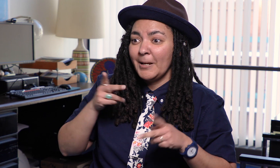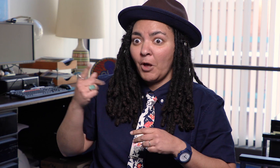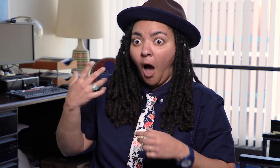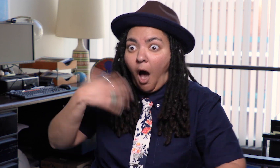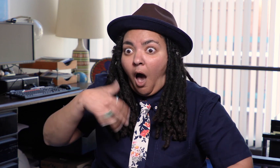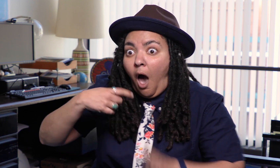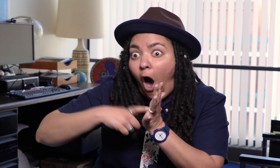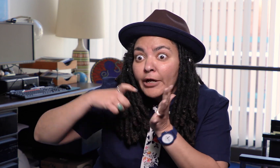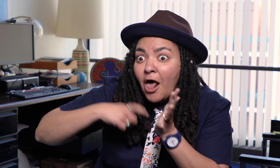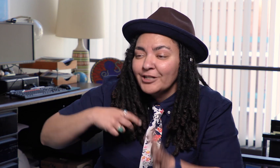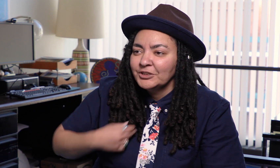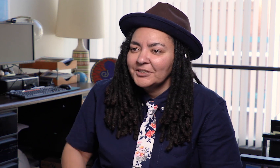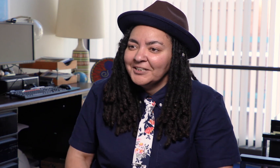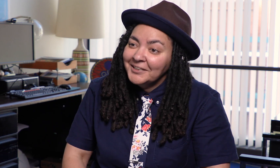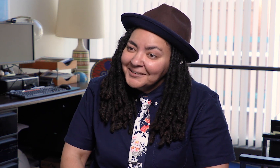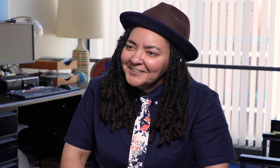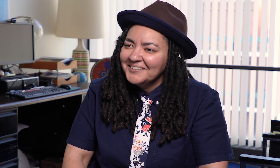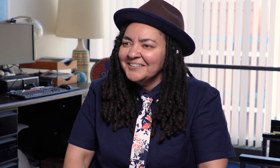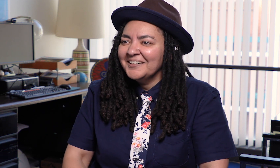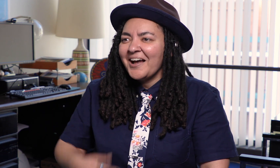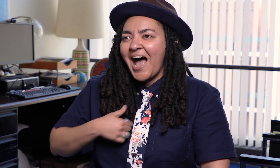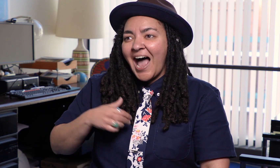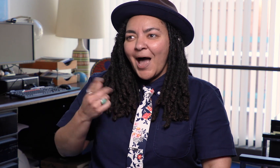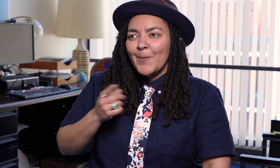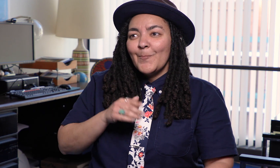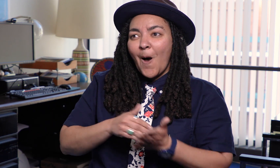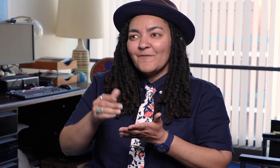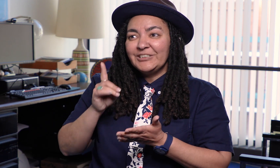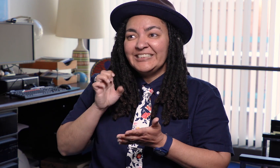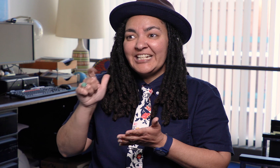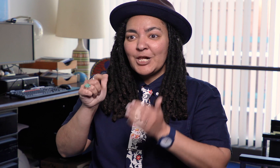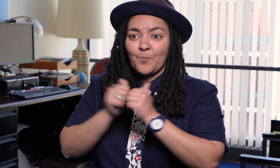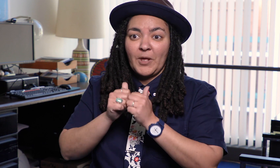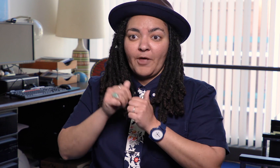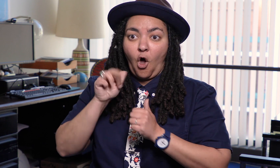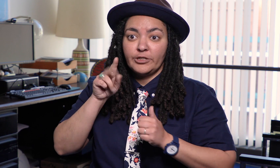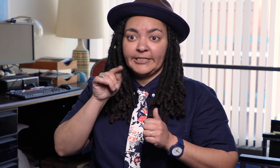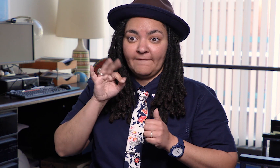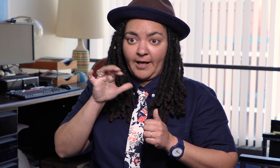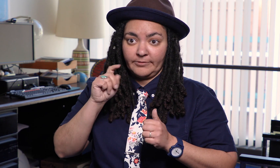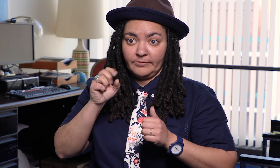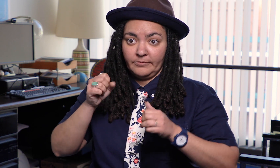People were always fascinated when I said I worked in archeology. I often deal with artifacts,